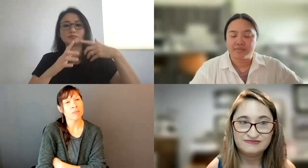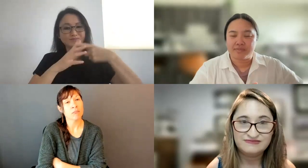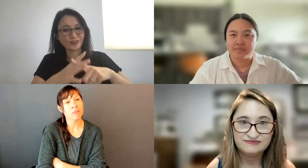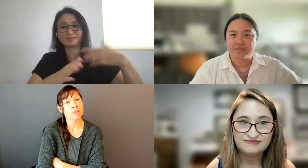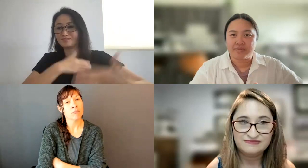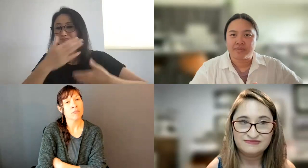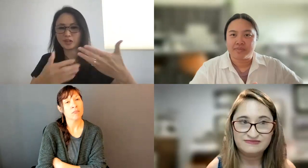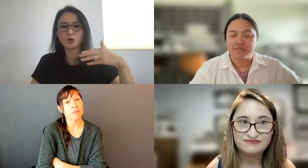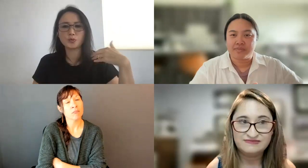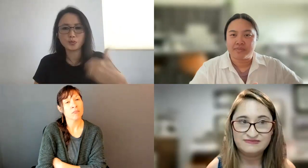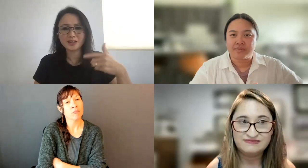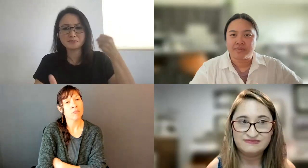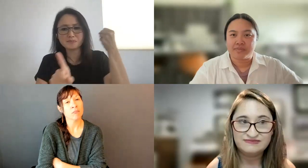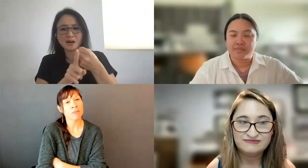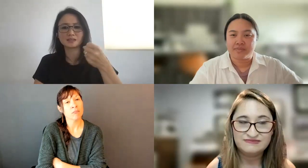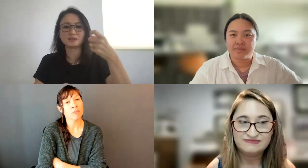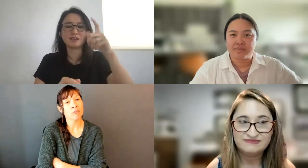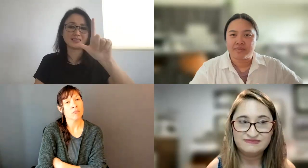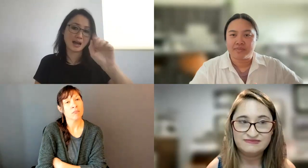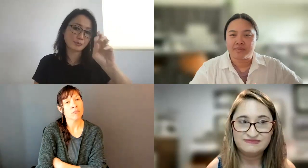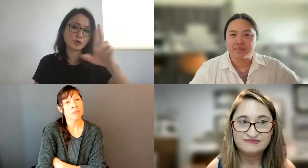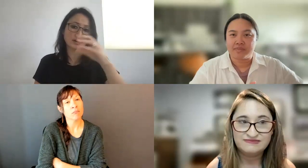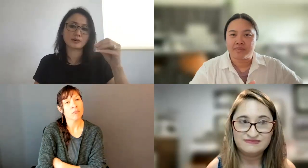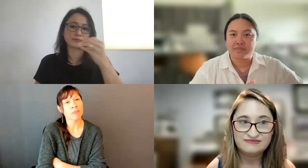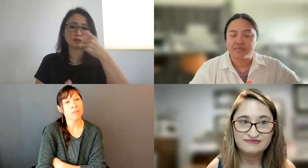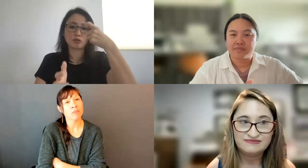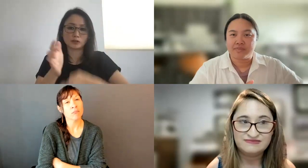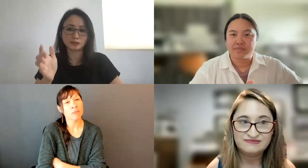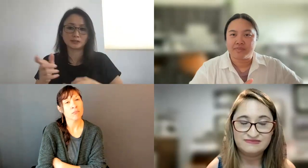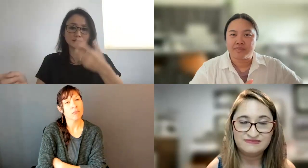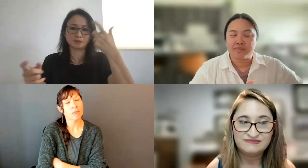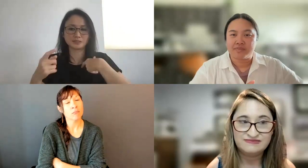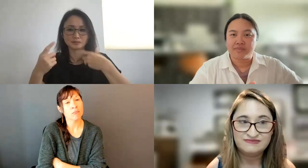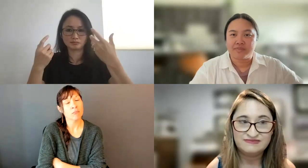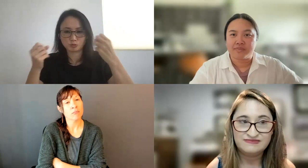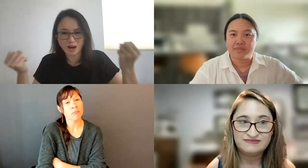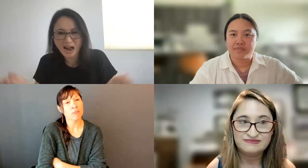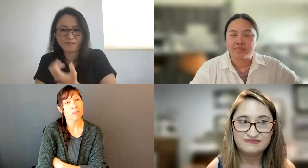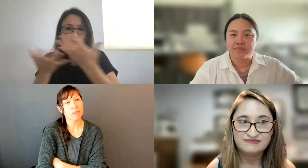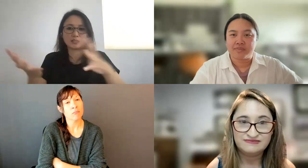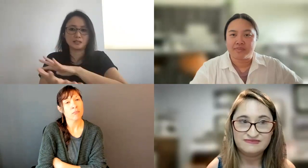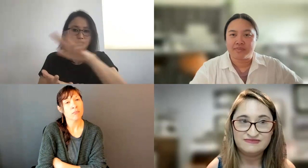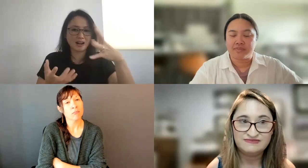But what I didn't realize was that, you know, when I started the process, it really impacted the labor and food costs.